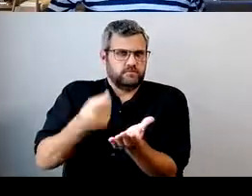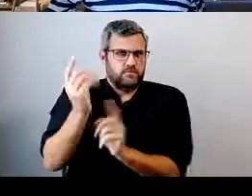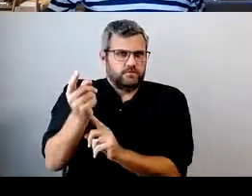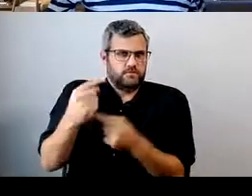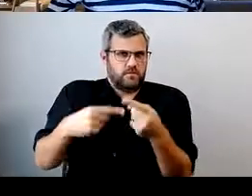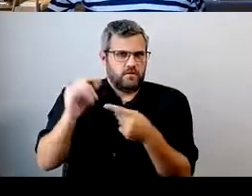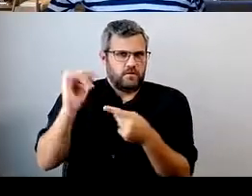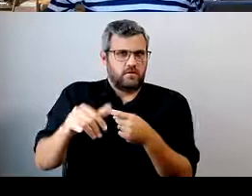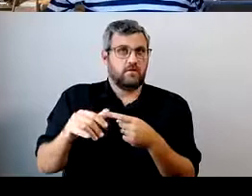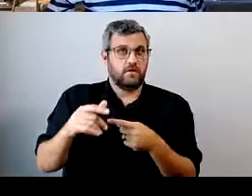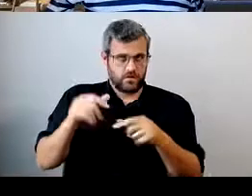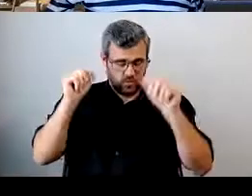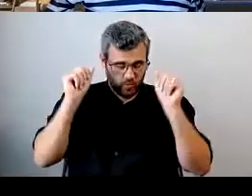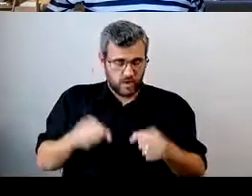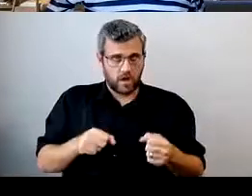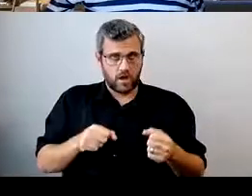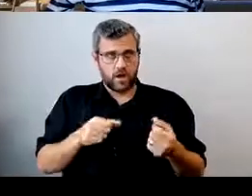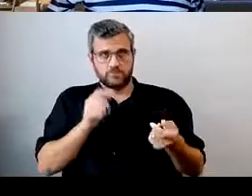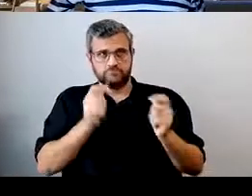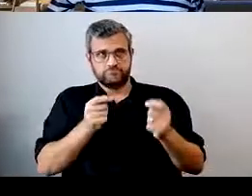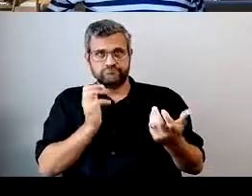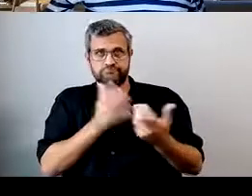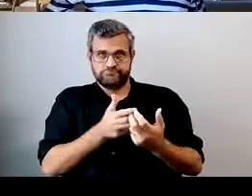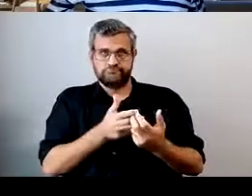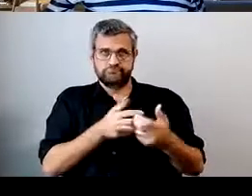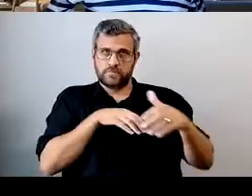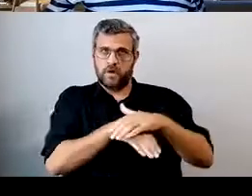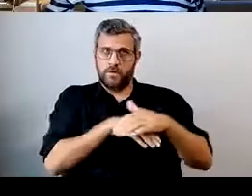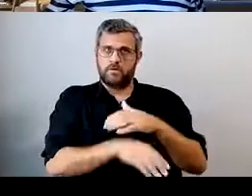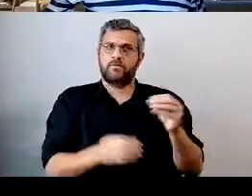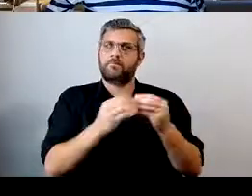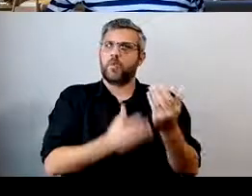there are ways to accommodate that situation in order to make it more easy for you to reach that client